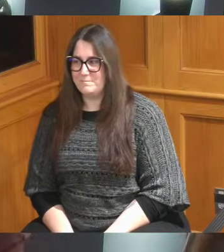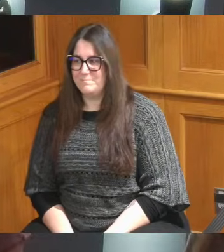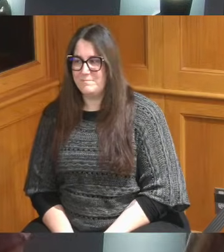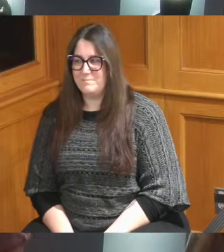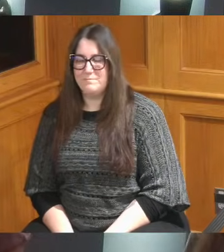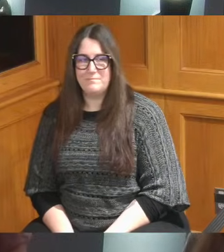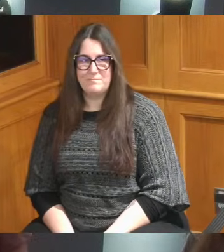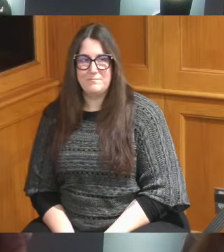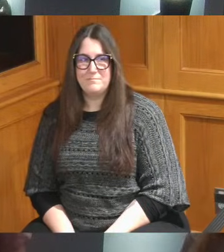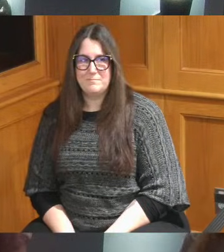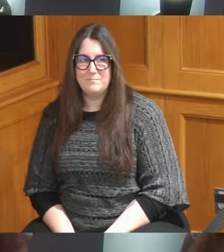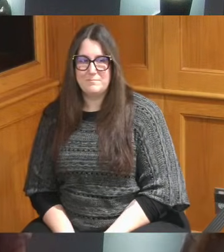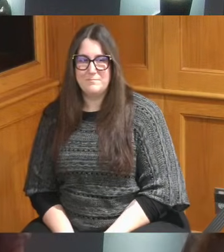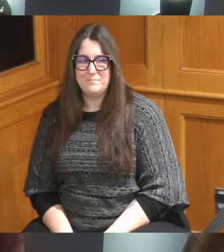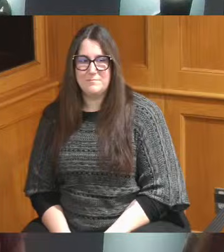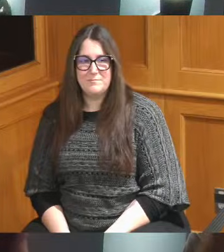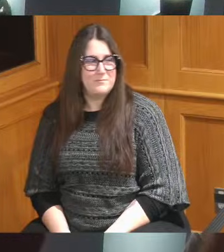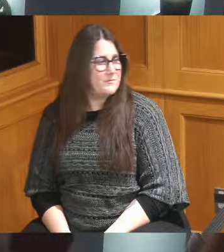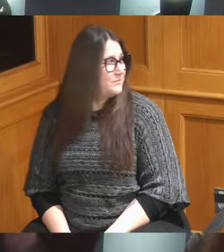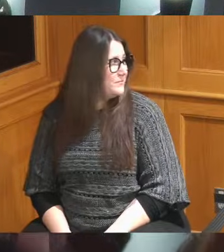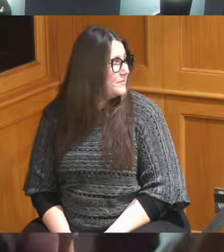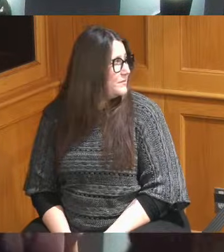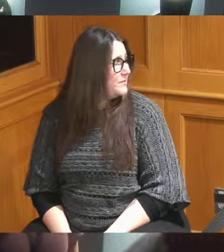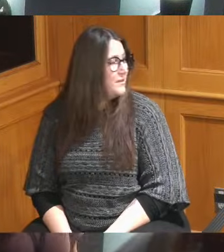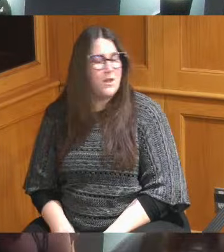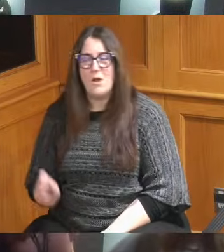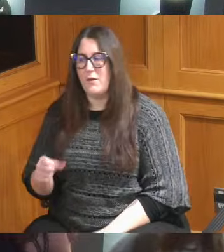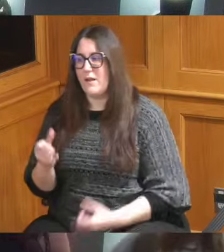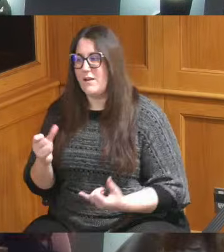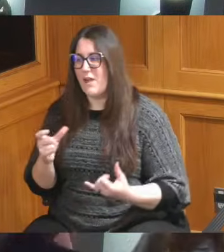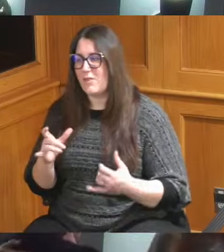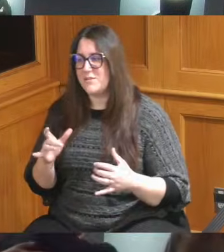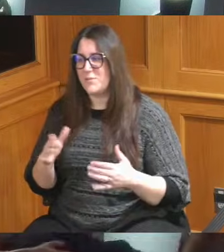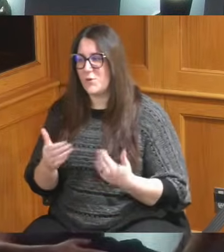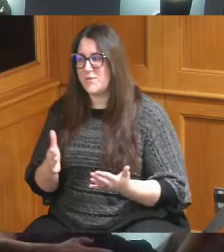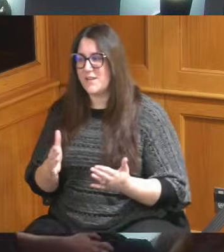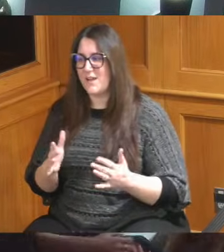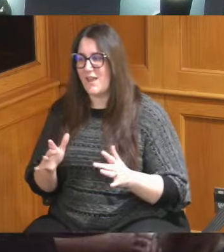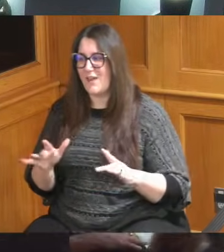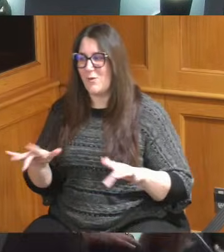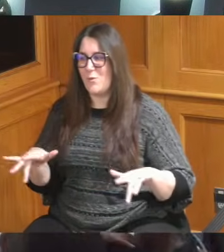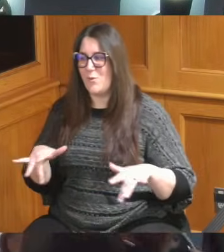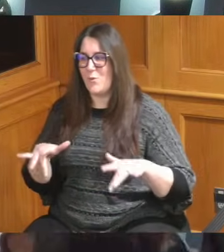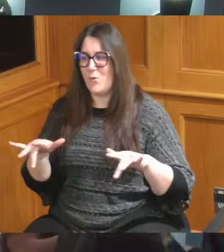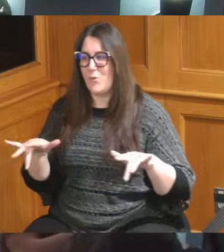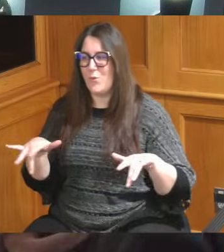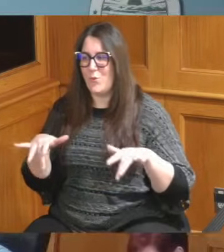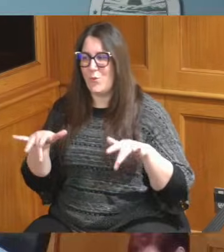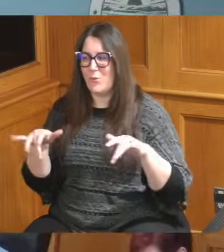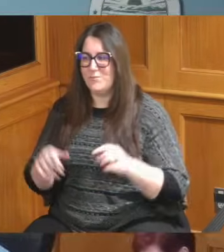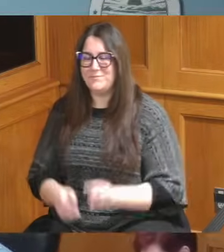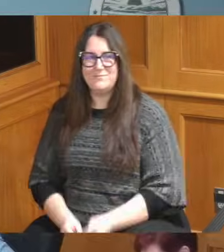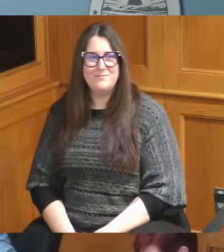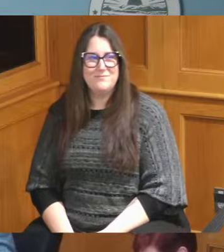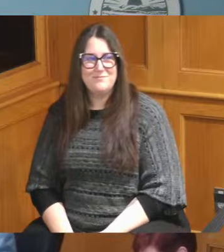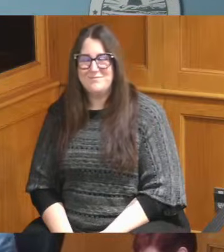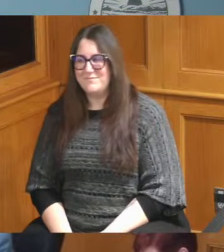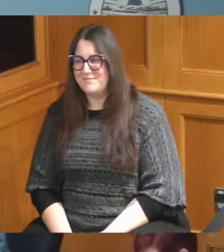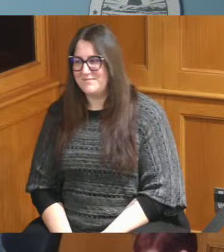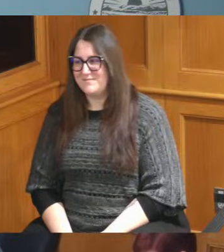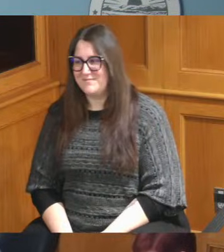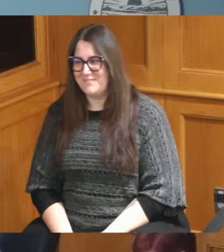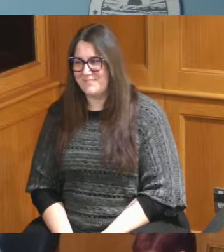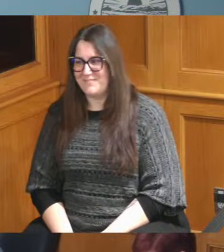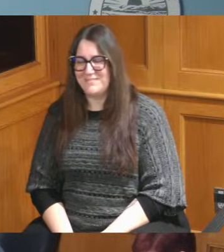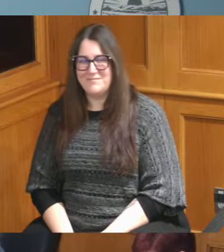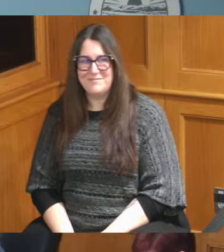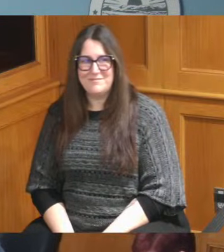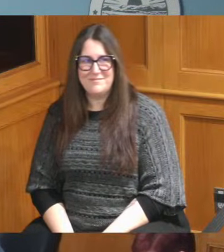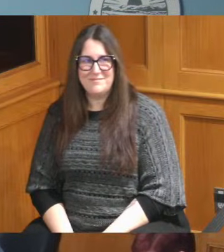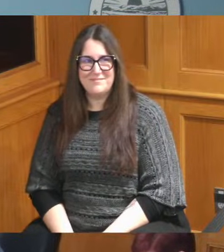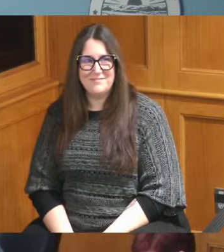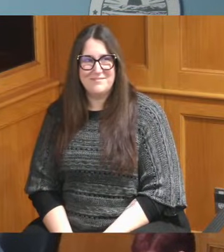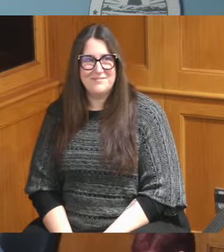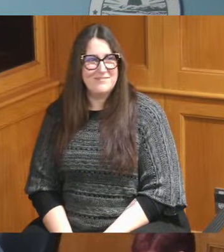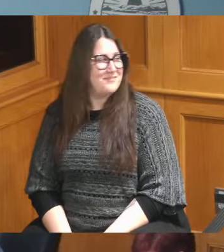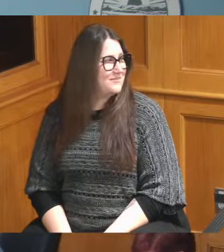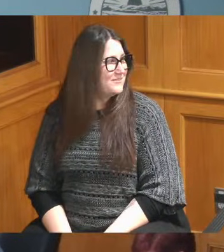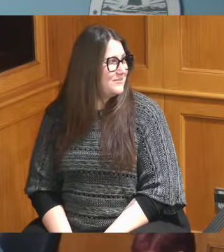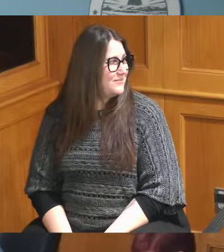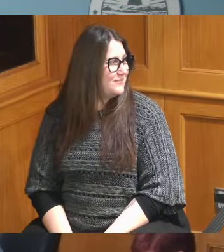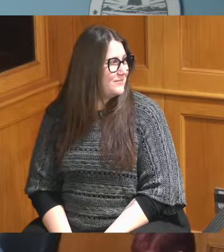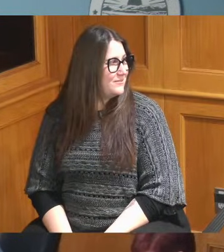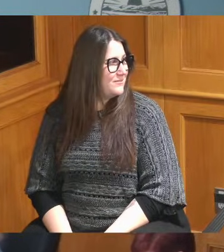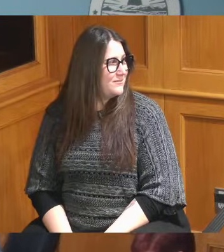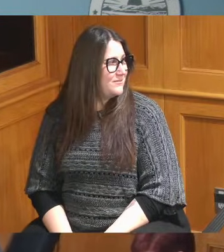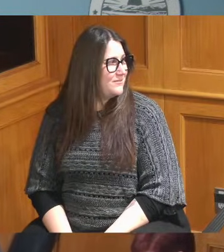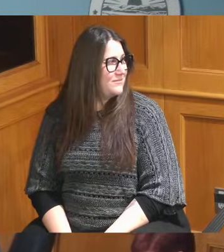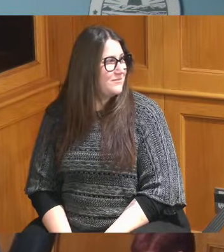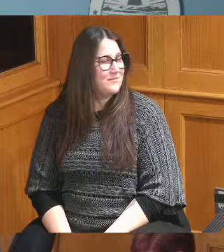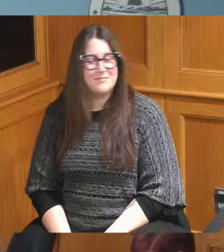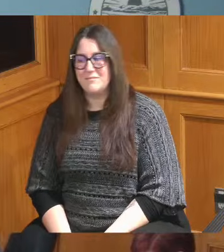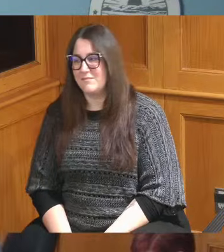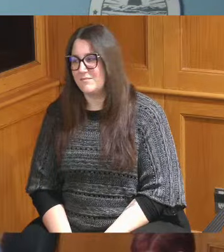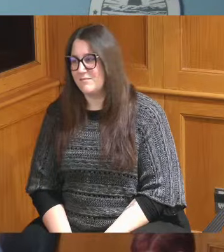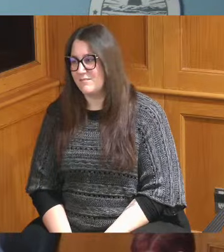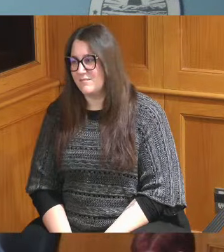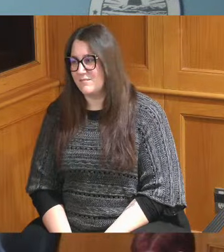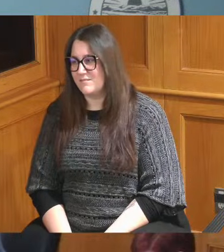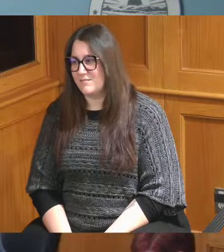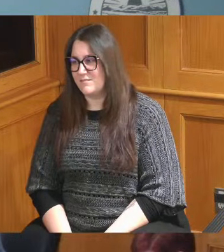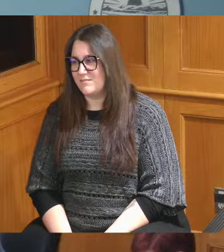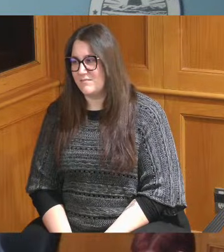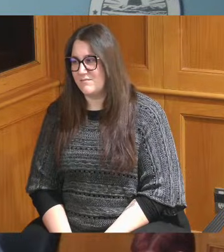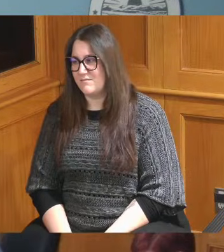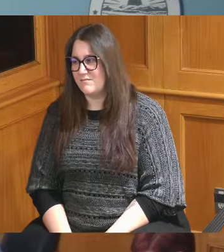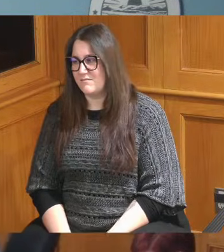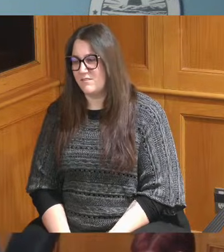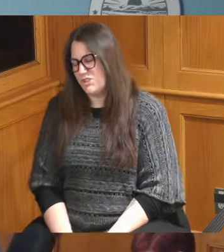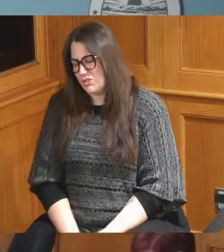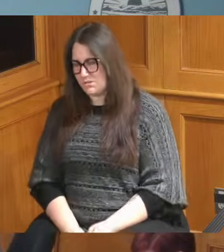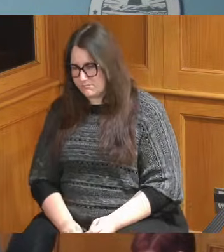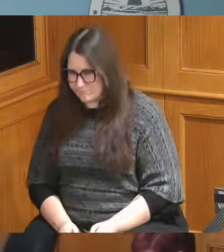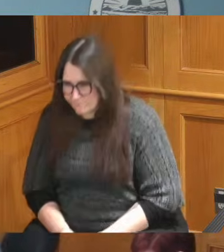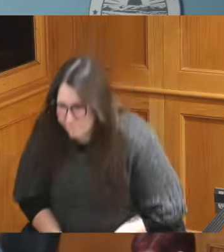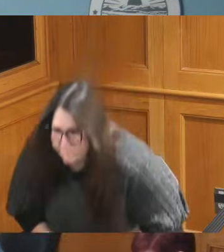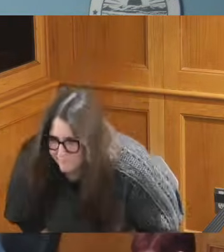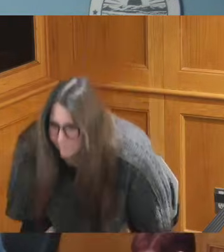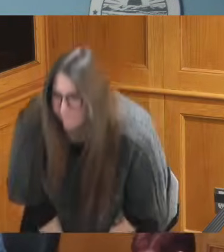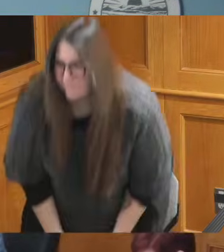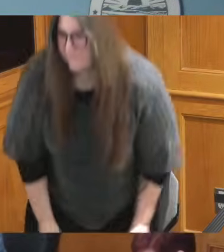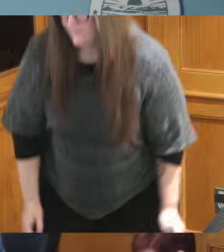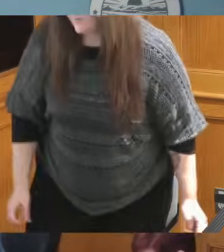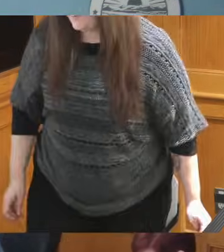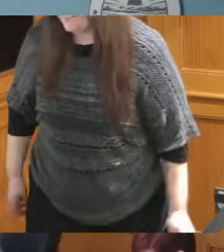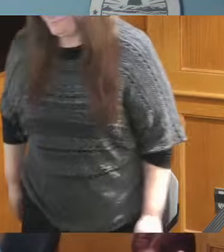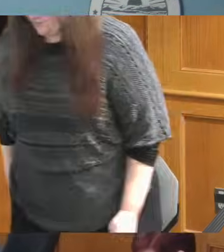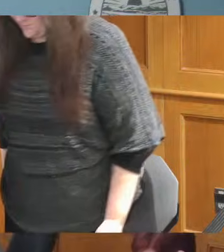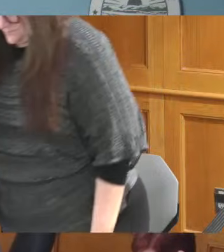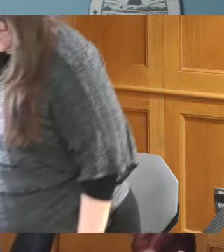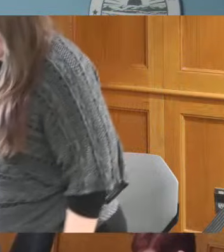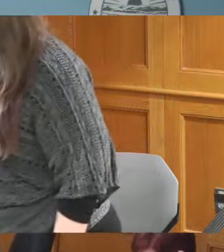No, I didn't. I was just trying to give you a little fist pop.